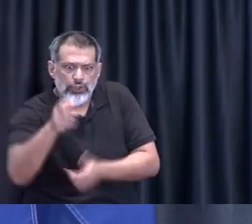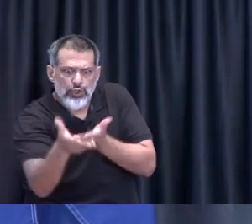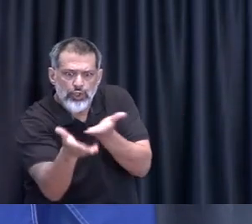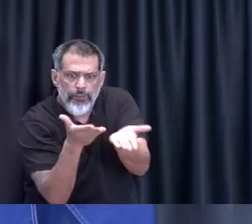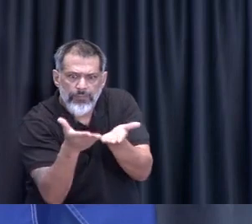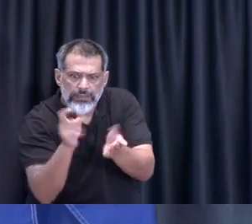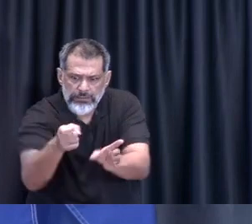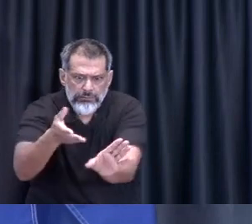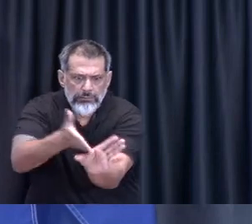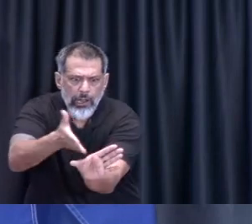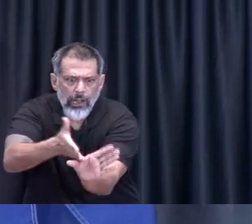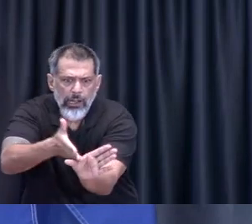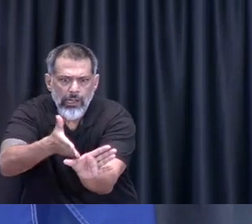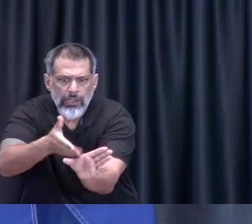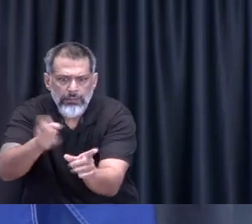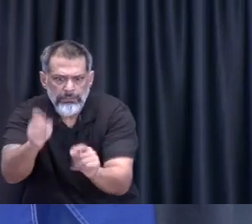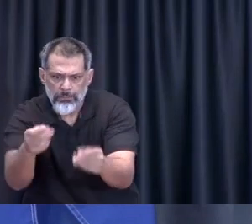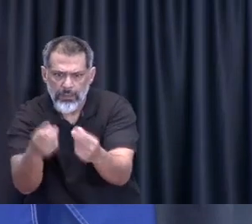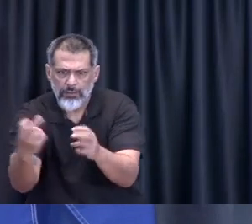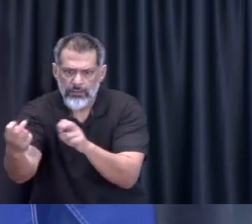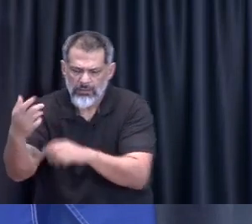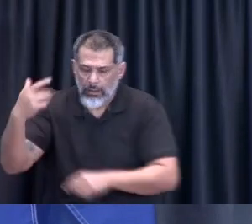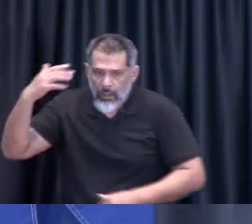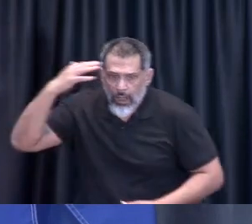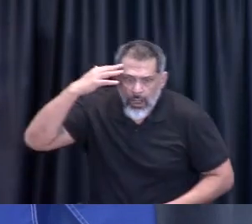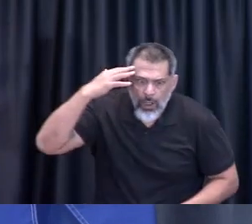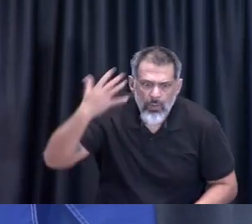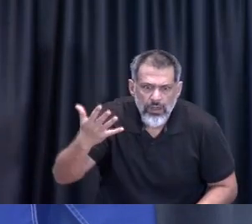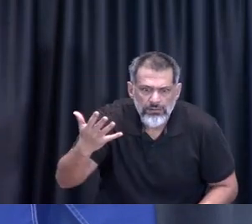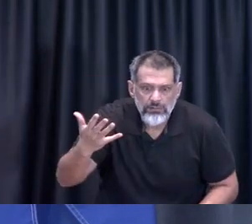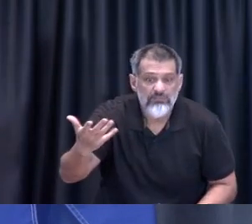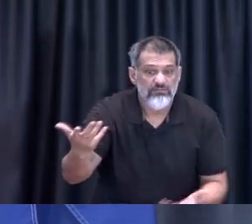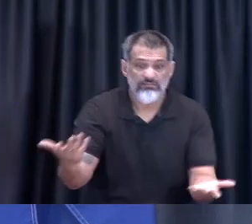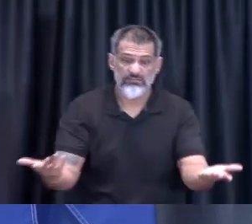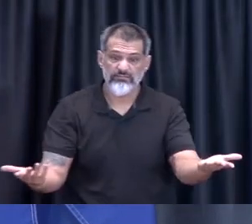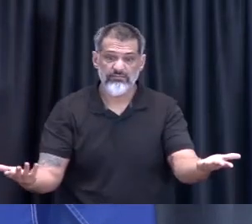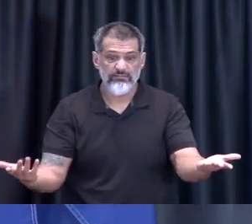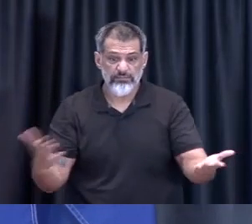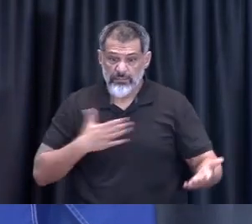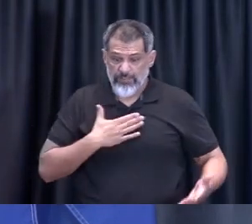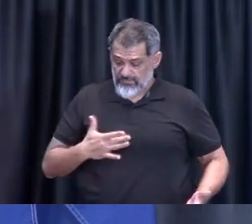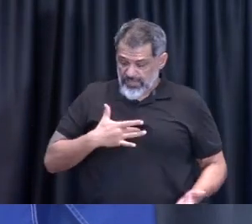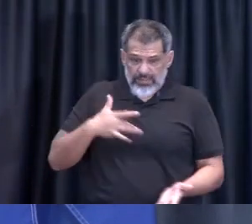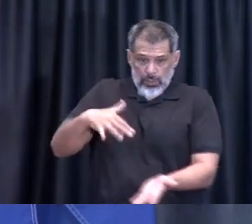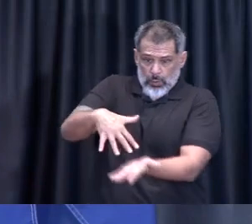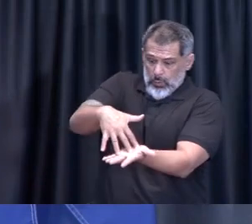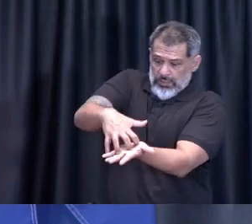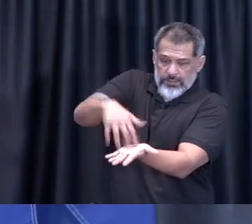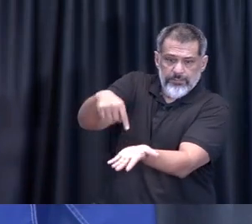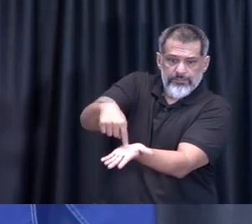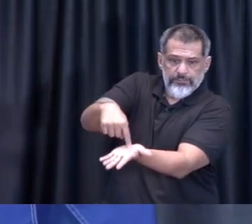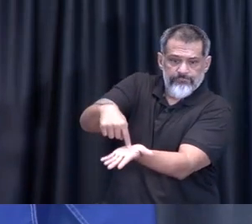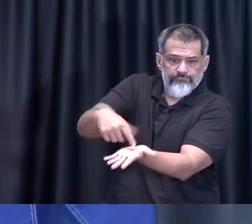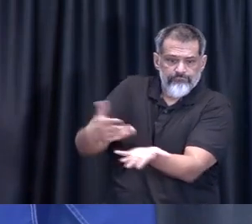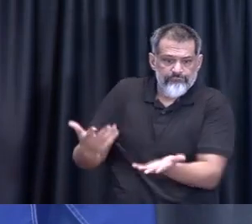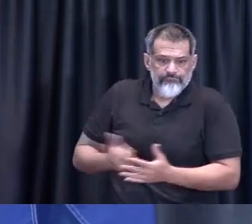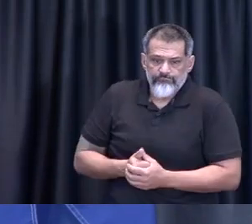in order to remain mentally strong and resilient. I want you to know that I feel absolutely no shame, no